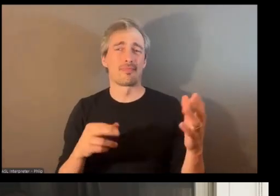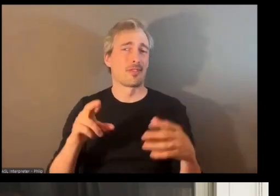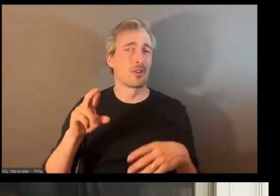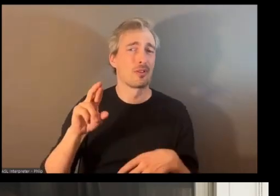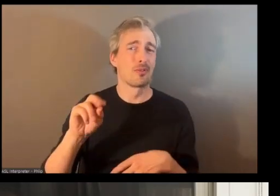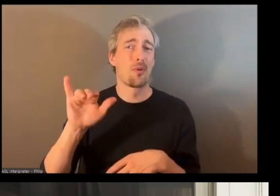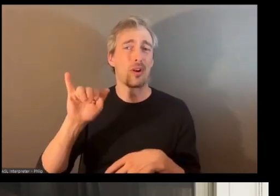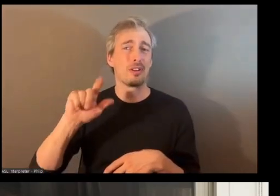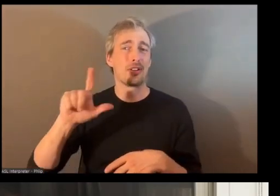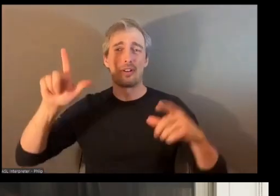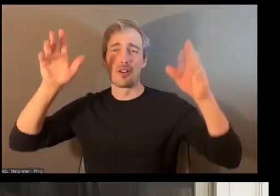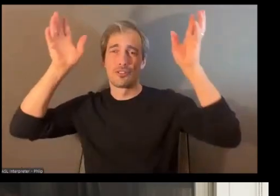Thank you. Thank you, Irina!